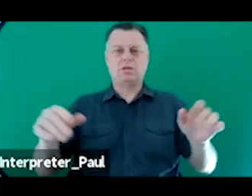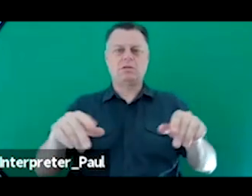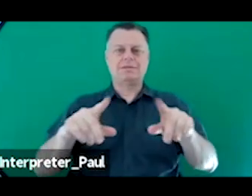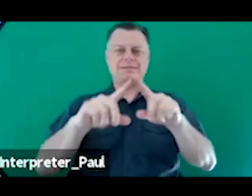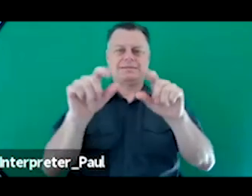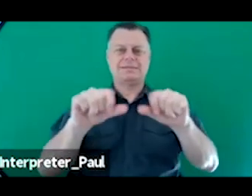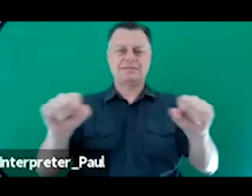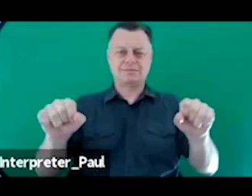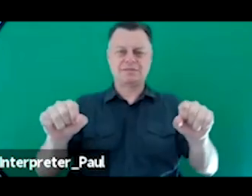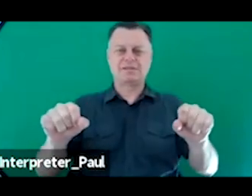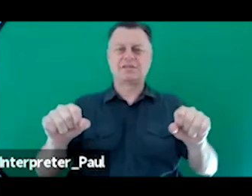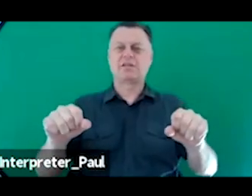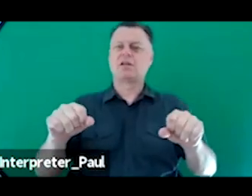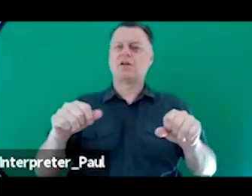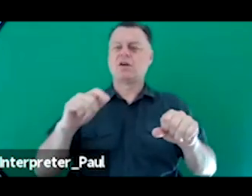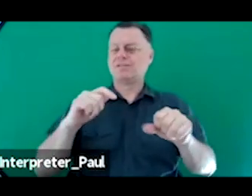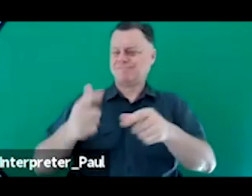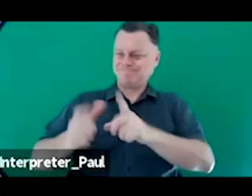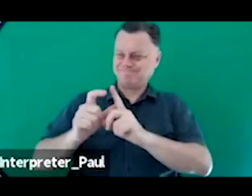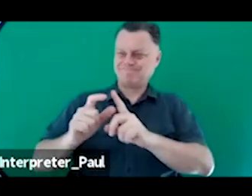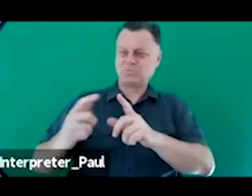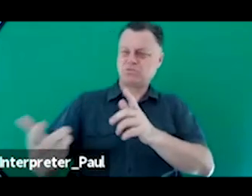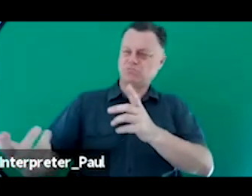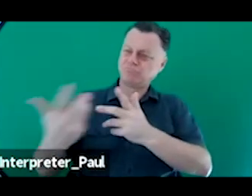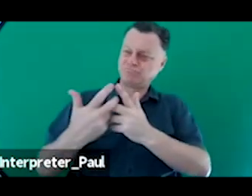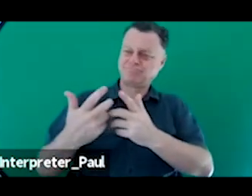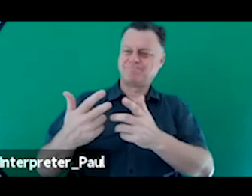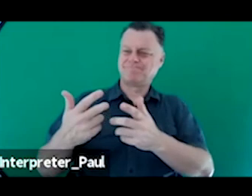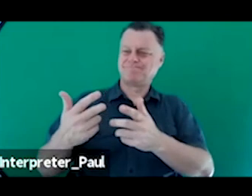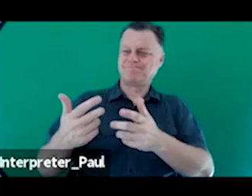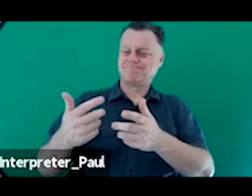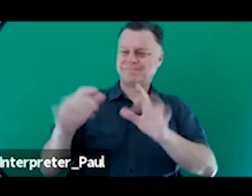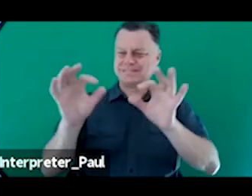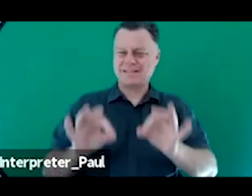accommodations we will never be able to get rid of or design our way around.